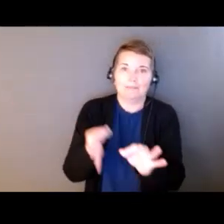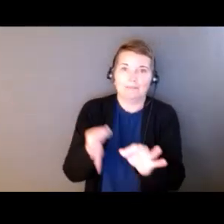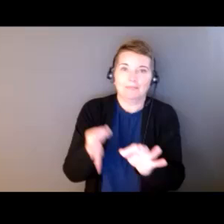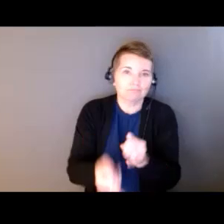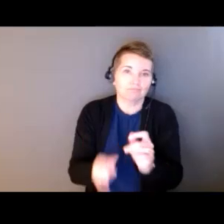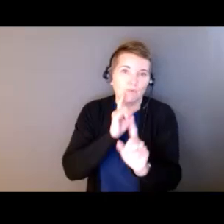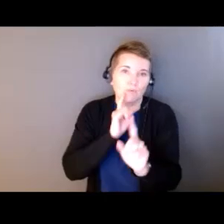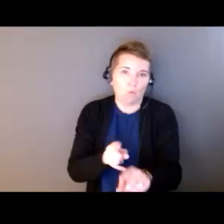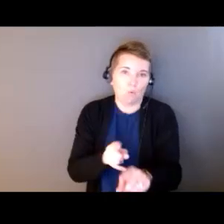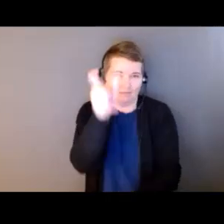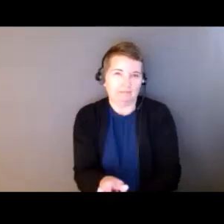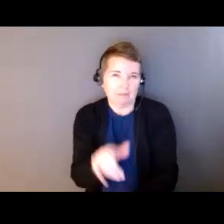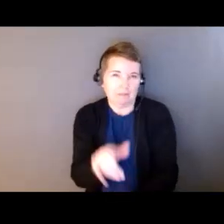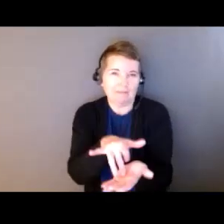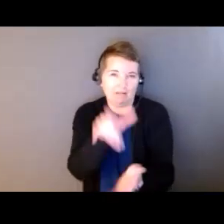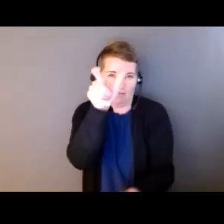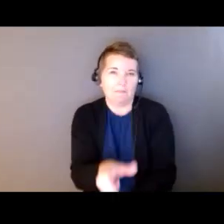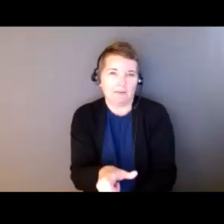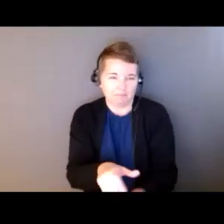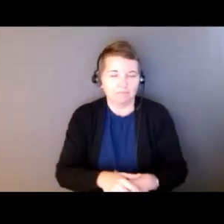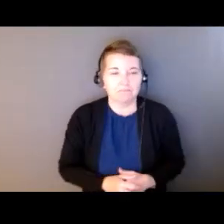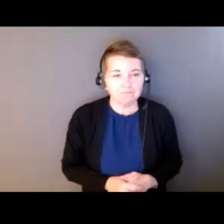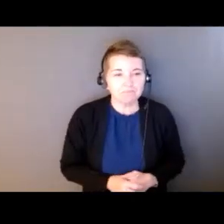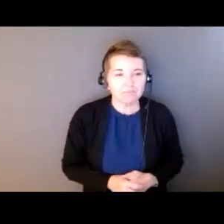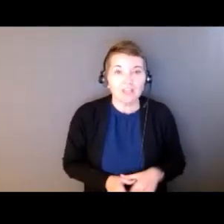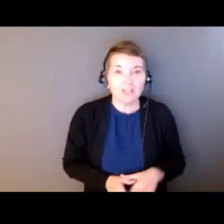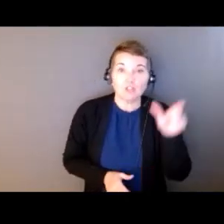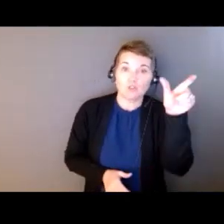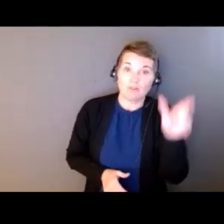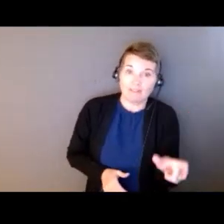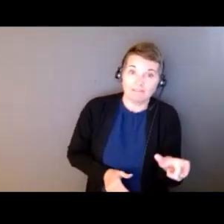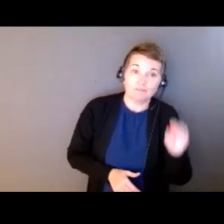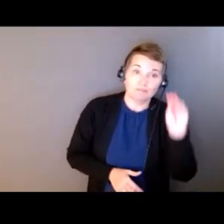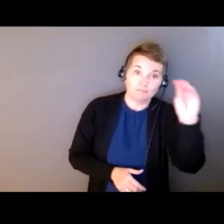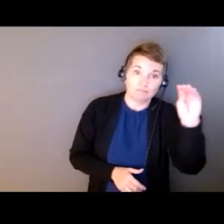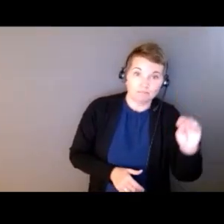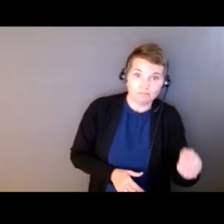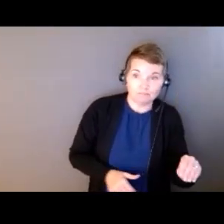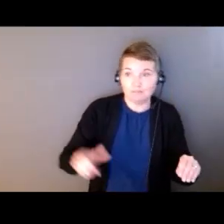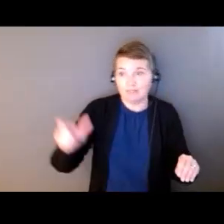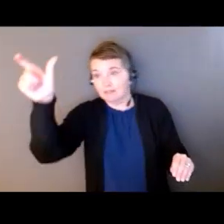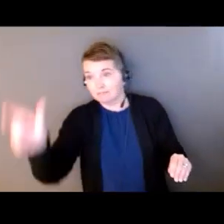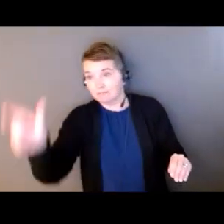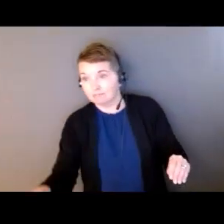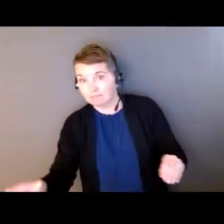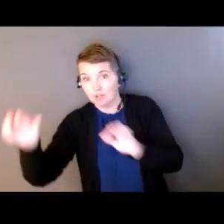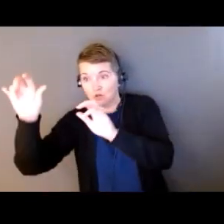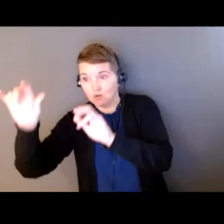So, you input your figures on the appropriate lines, add the corresponding dollar amounts, add your budget notes.